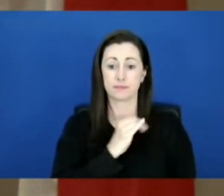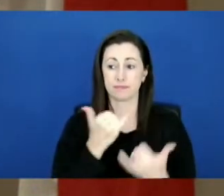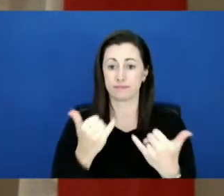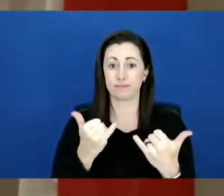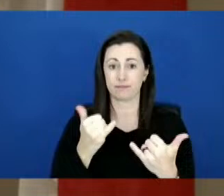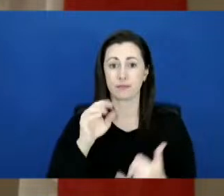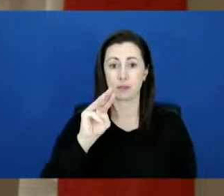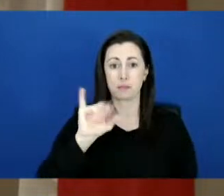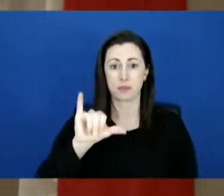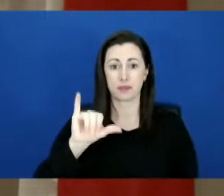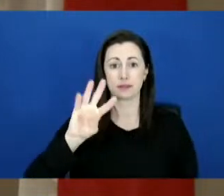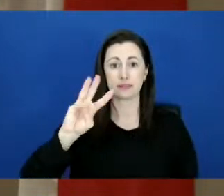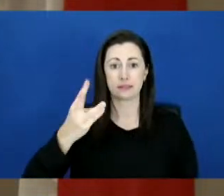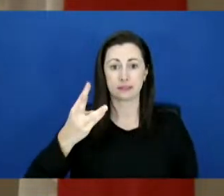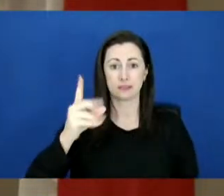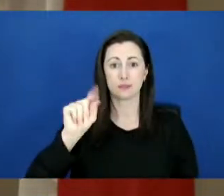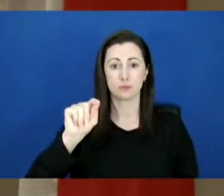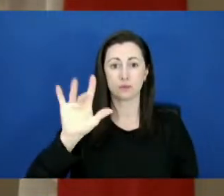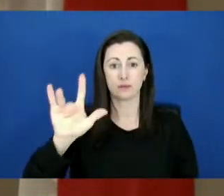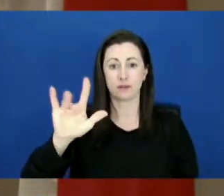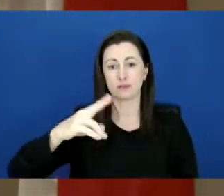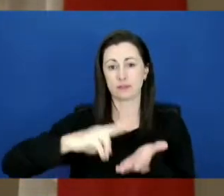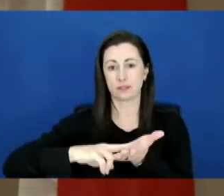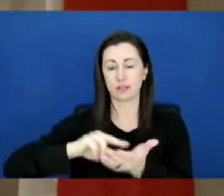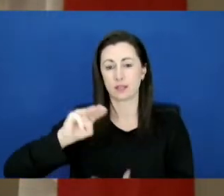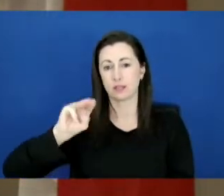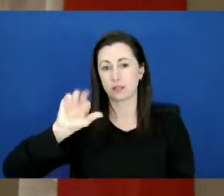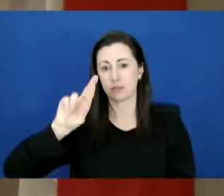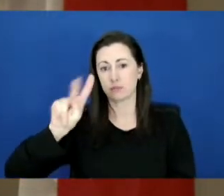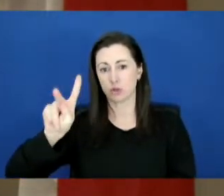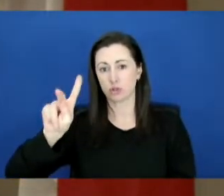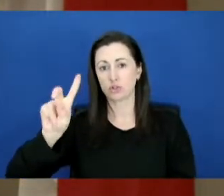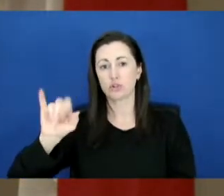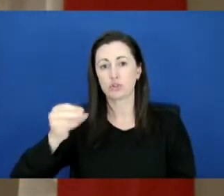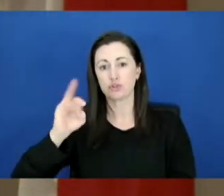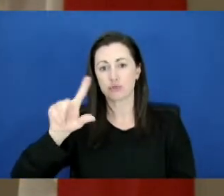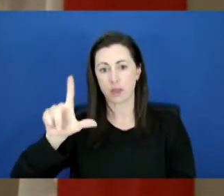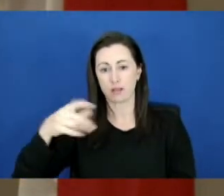SERVICES FOR ALL.